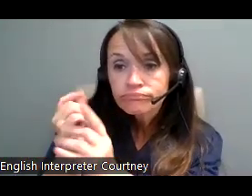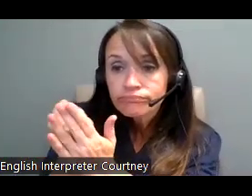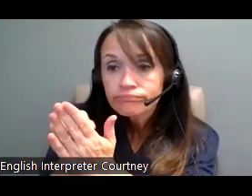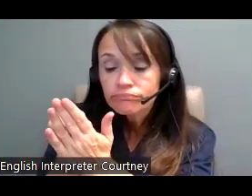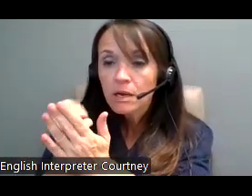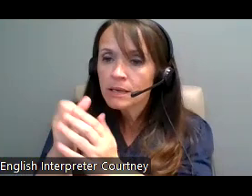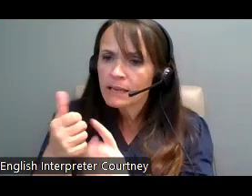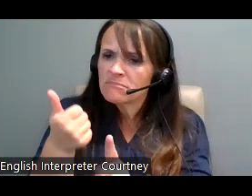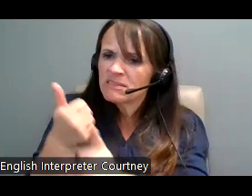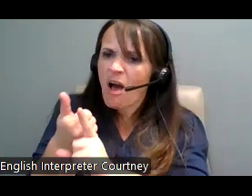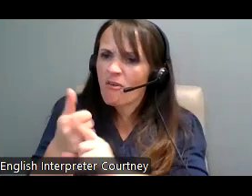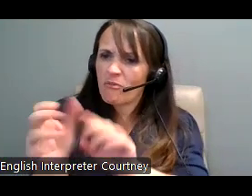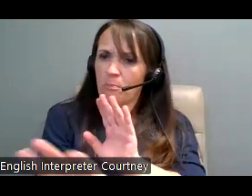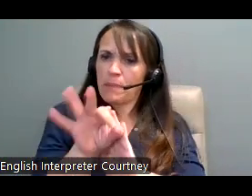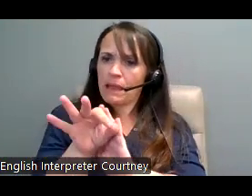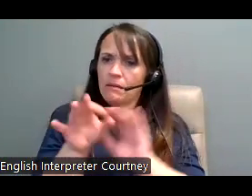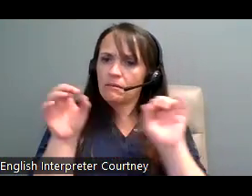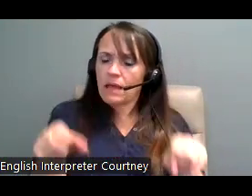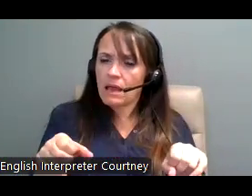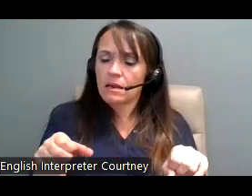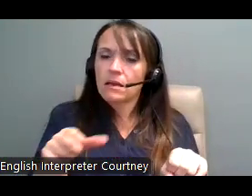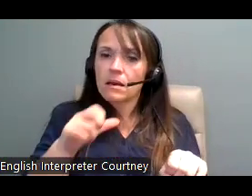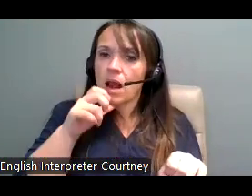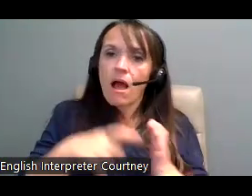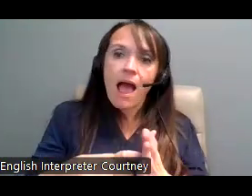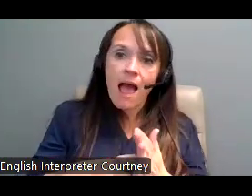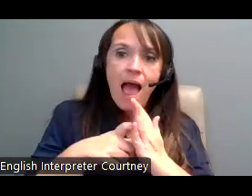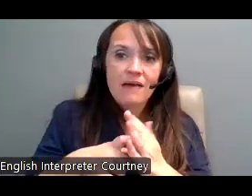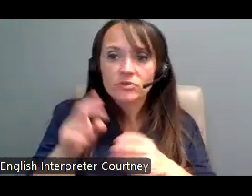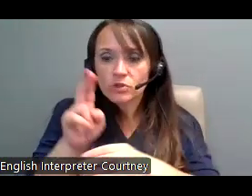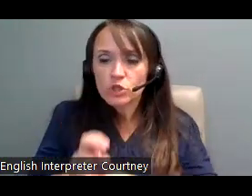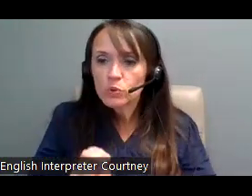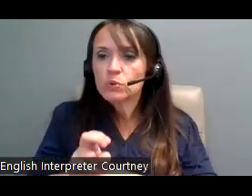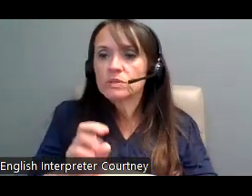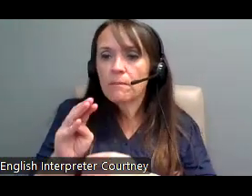self-directed service. Just remember you don't always have to use the people that are there,